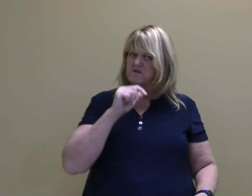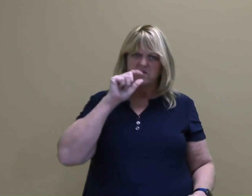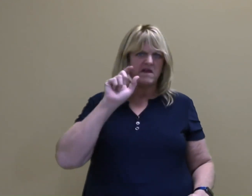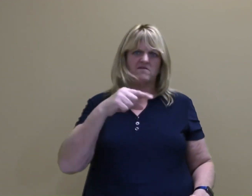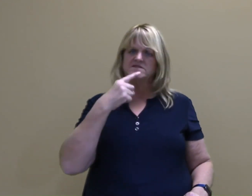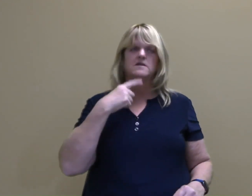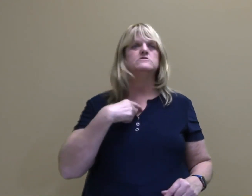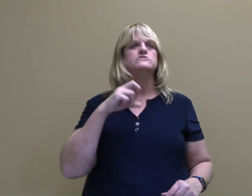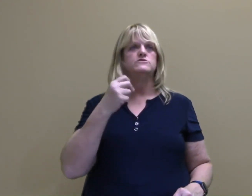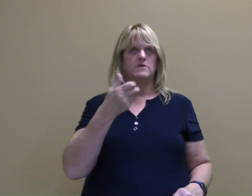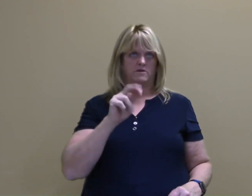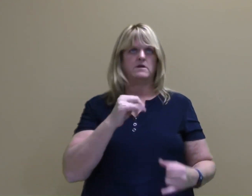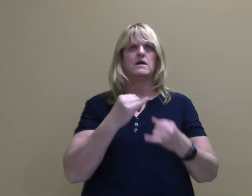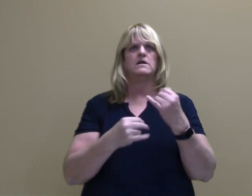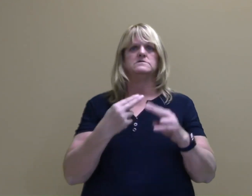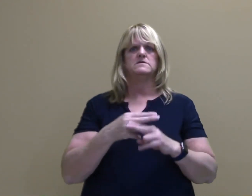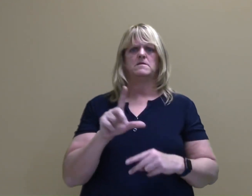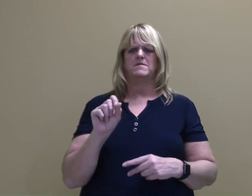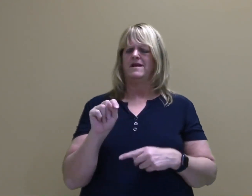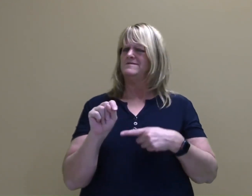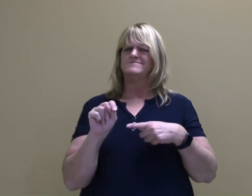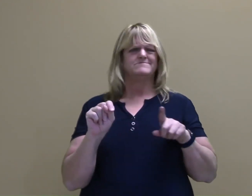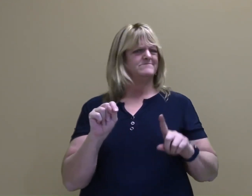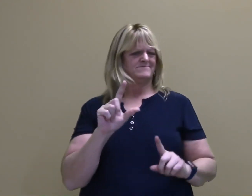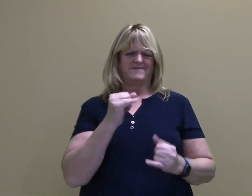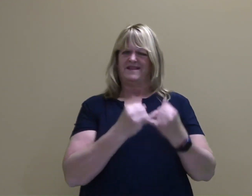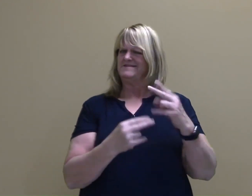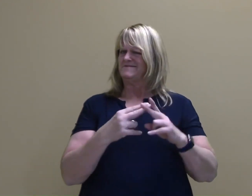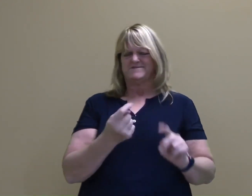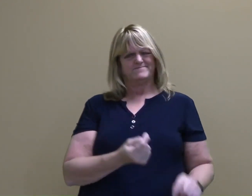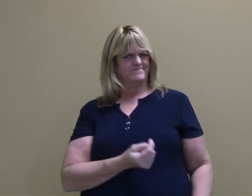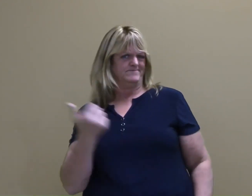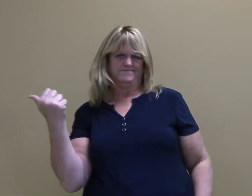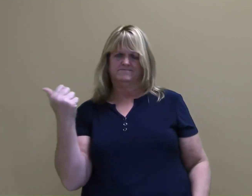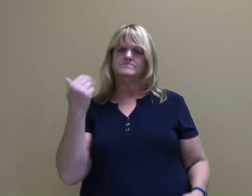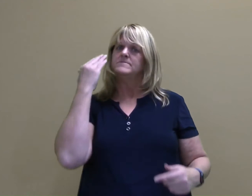With appropriate head movements (nodding) , there is no need to state “My first name”, “My last name”